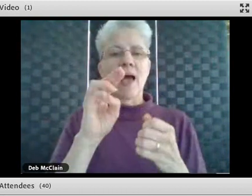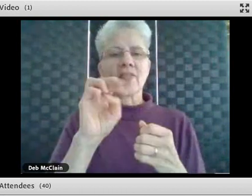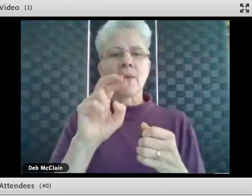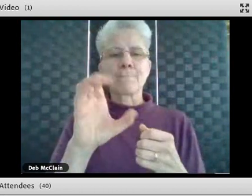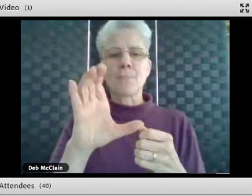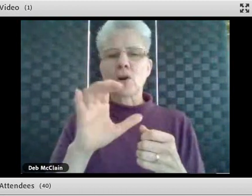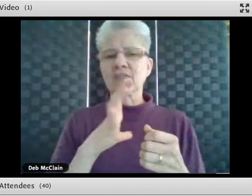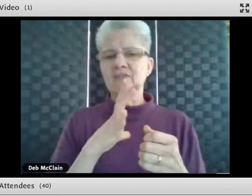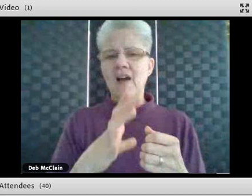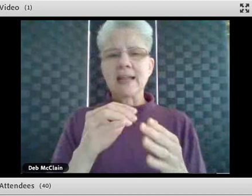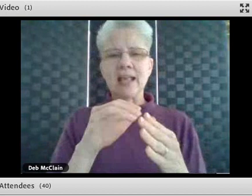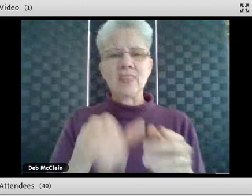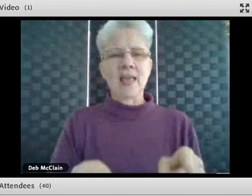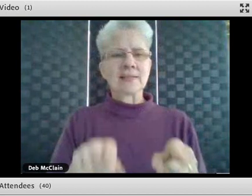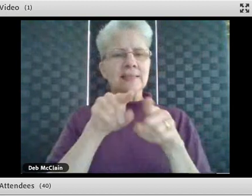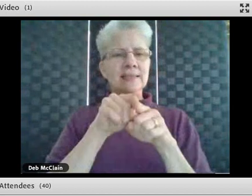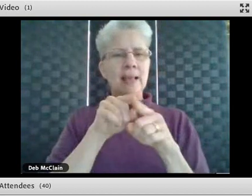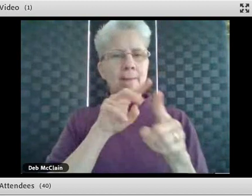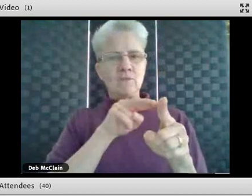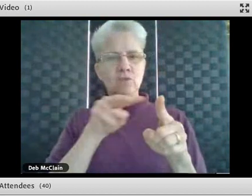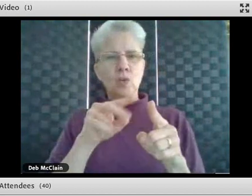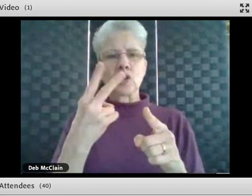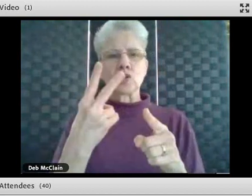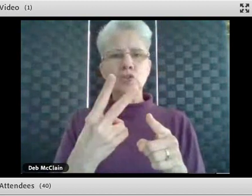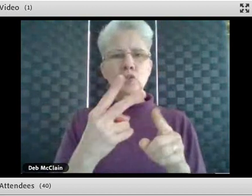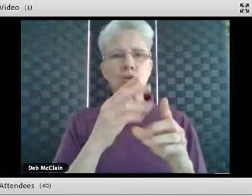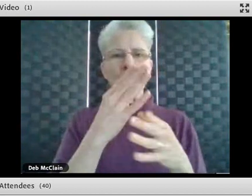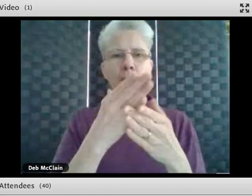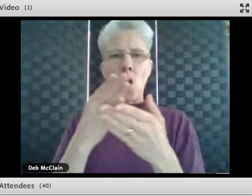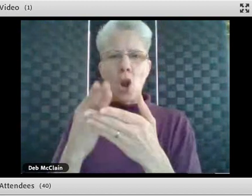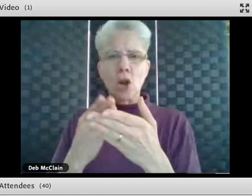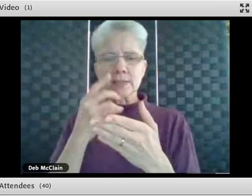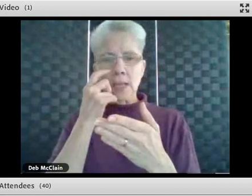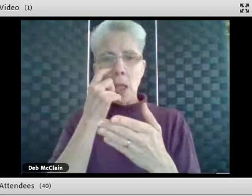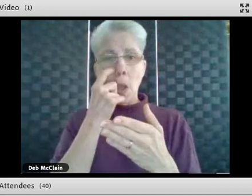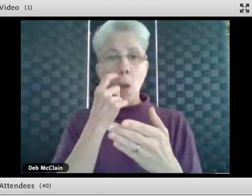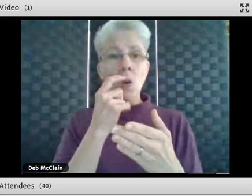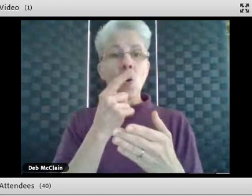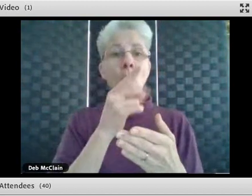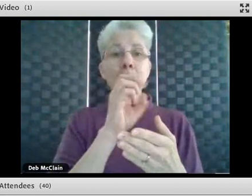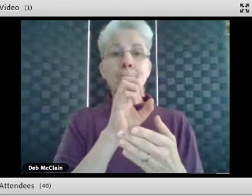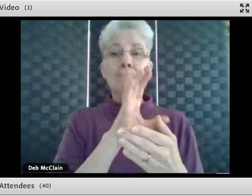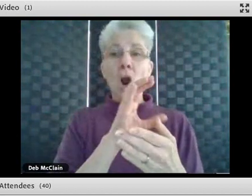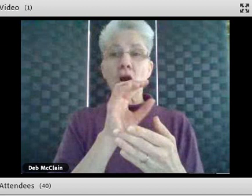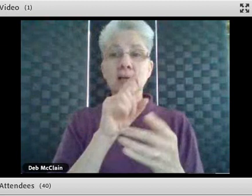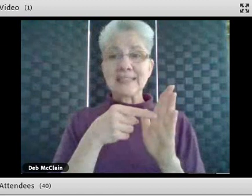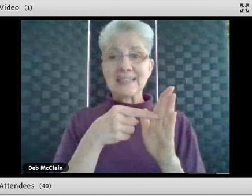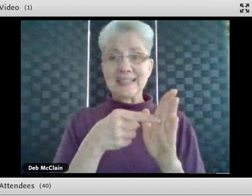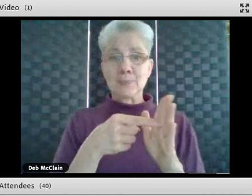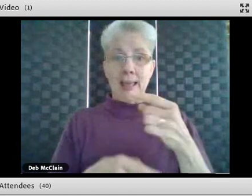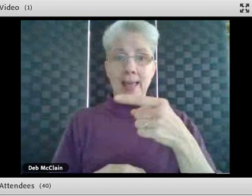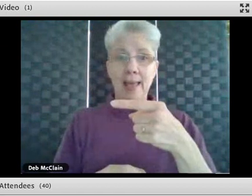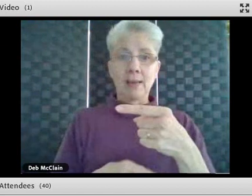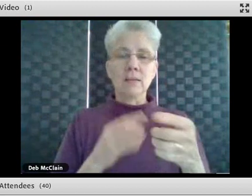So, within that same view, like, there's two paths there. One is the MARC display. You can just click on label display,